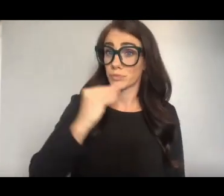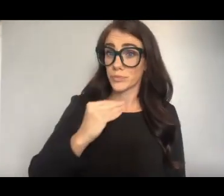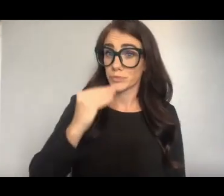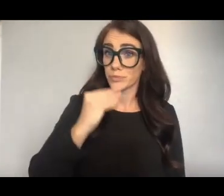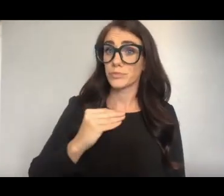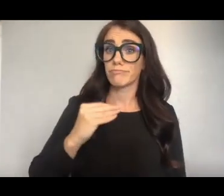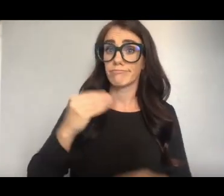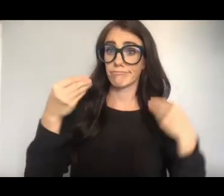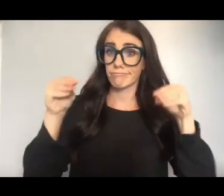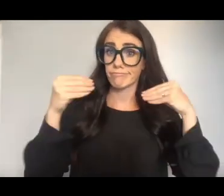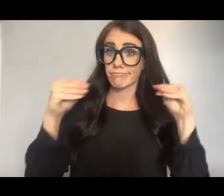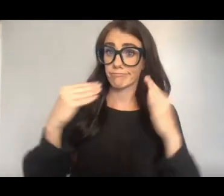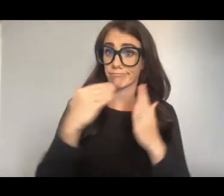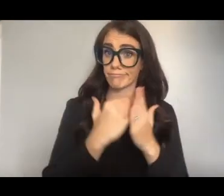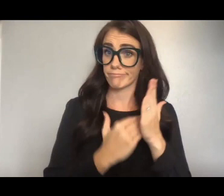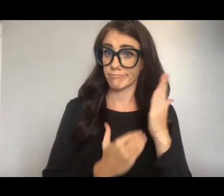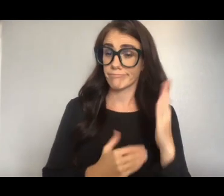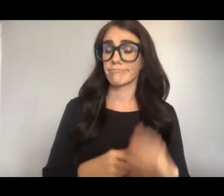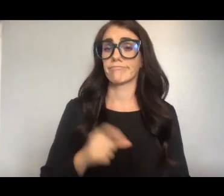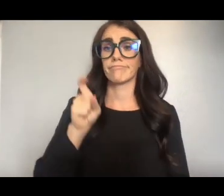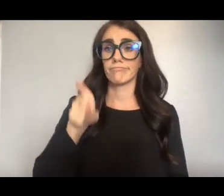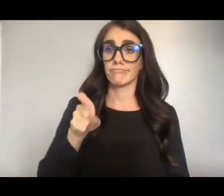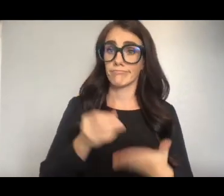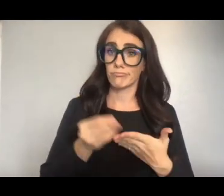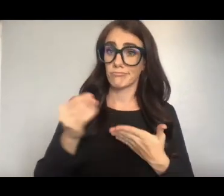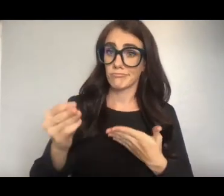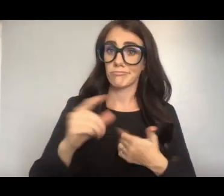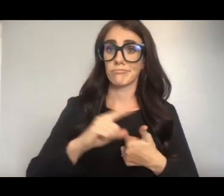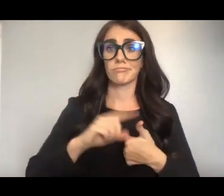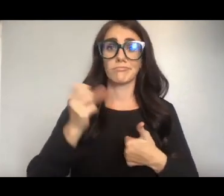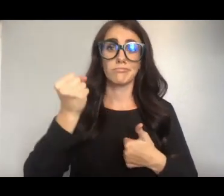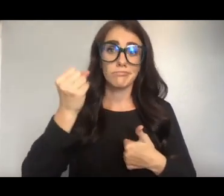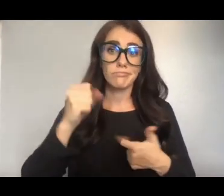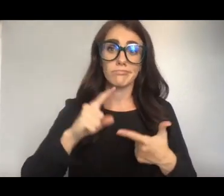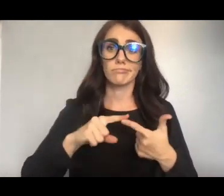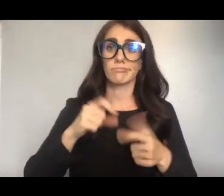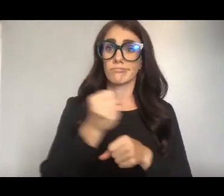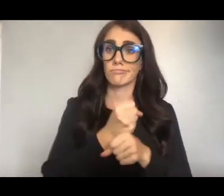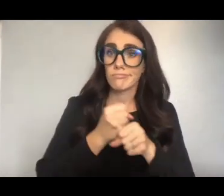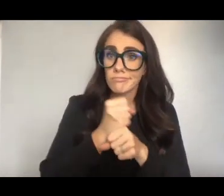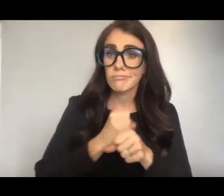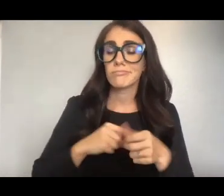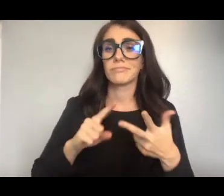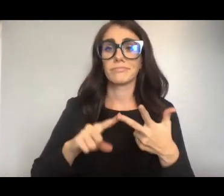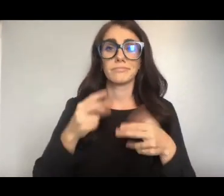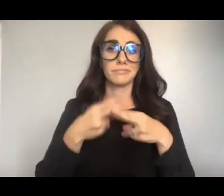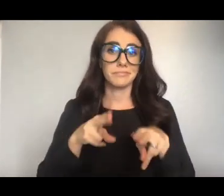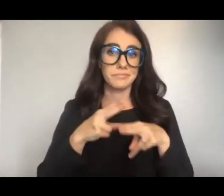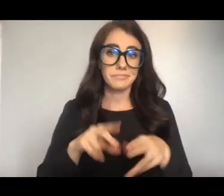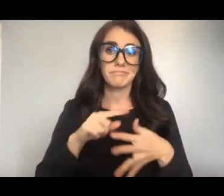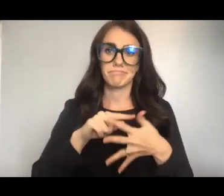list of, say your food that you need from the grocery store, things that you need to buy you need to buy milk, and coffee,